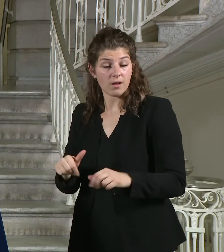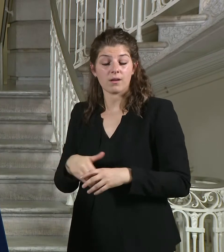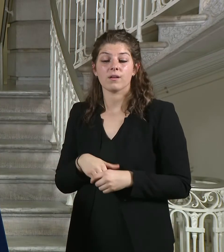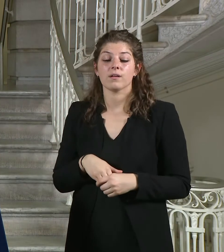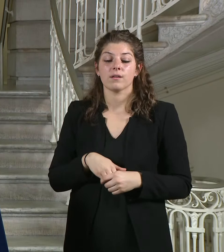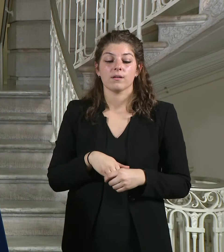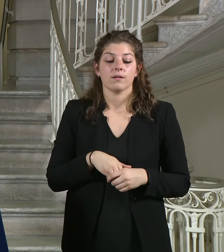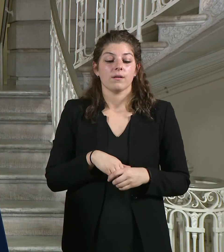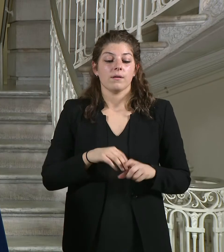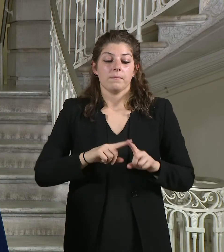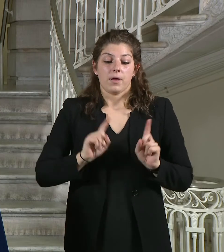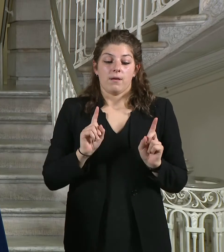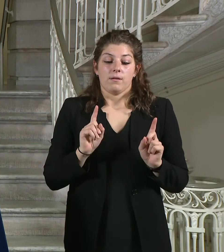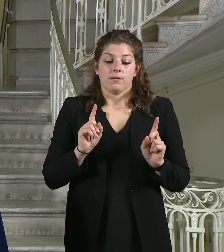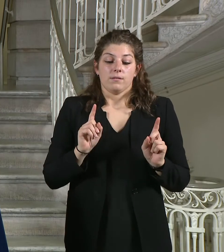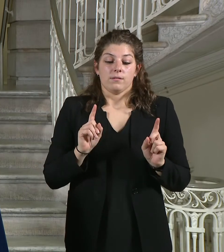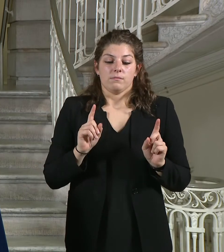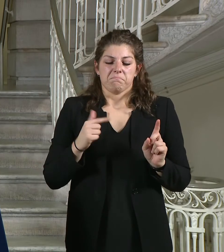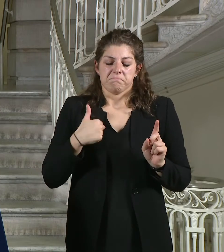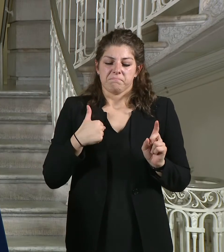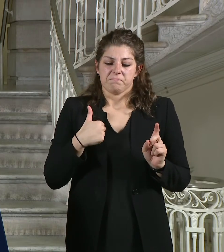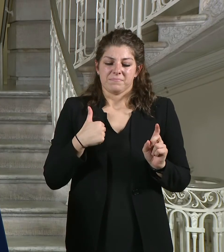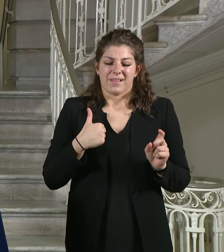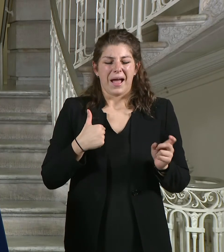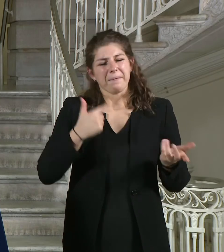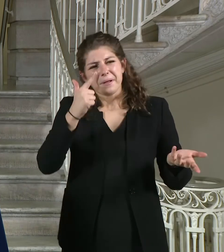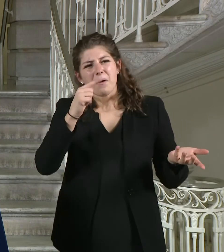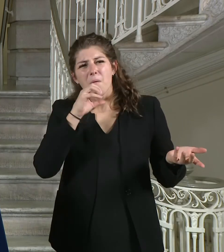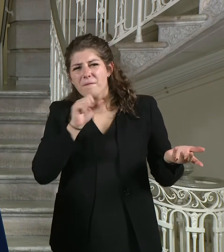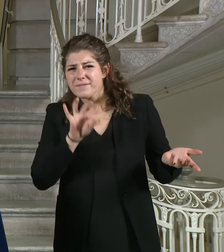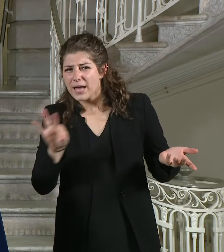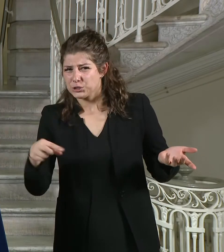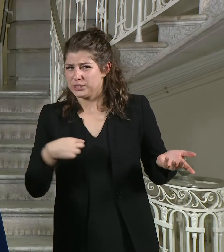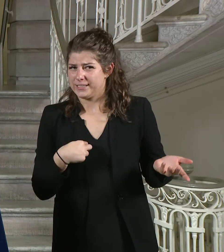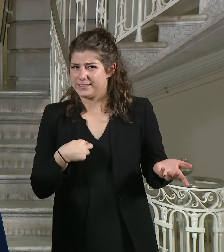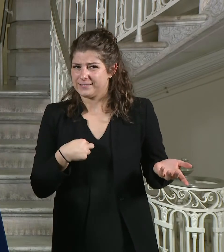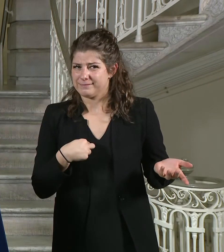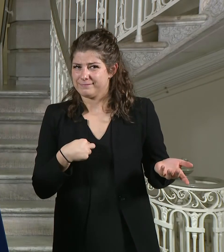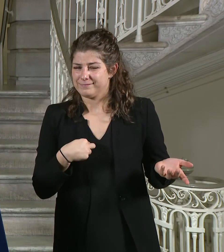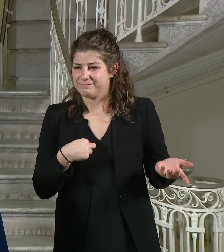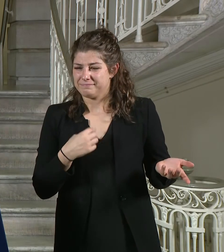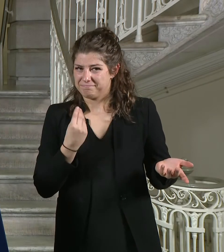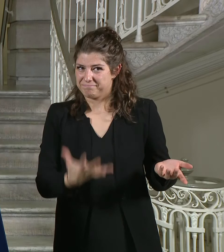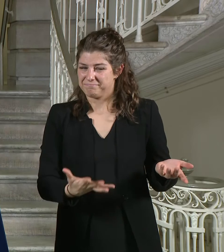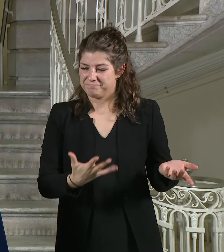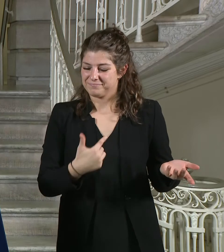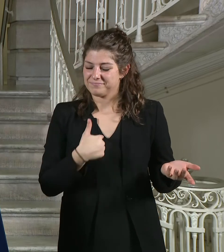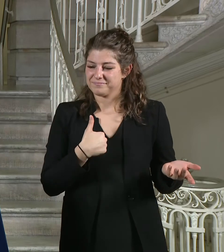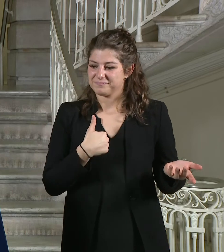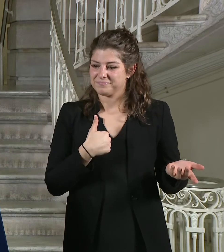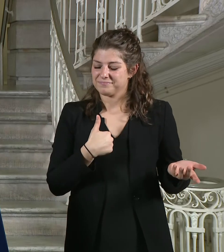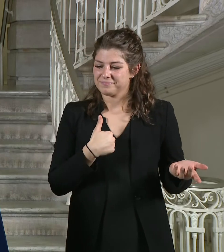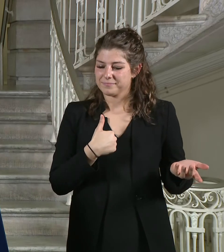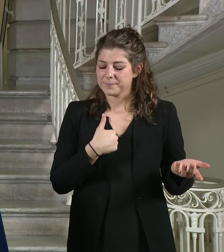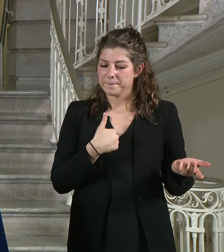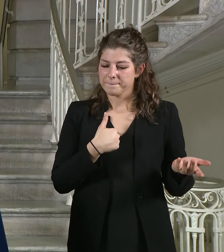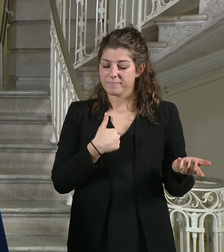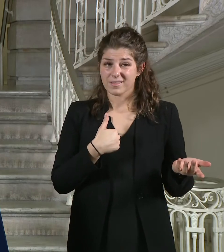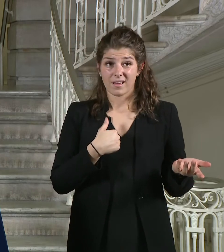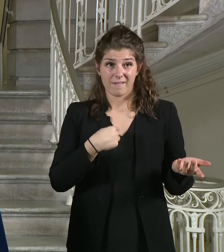TO GIVE US YOUR THOUGHTS AROUND FOOD AND THEY SAID THEY DID NOT WANT SANDWICHES. THEY WANTED HOT FOOD. WE TRIED TO ACCOMMODATE THAT.